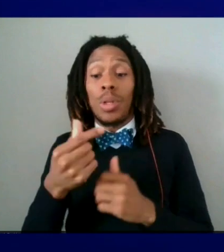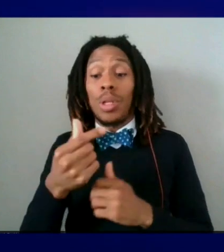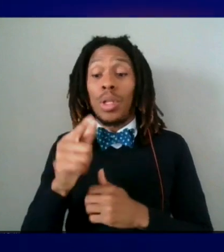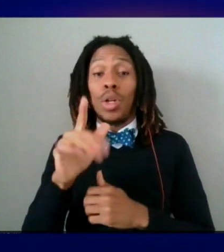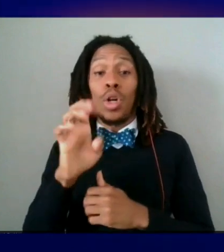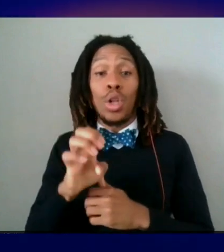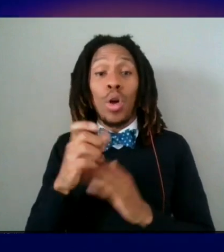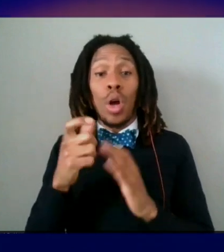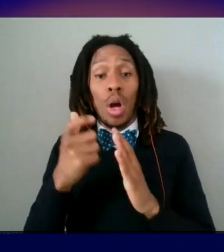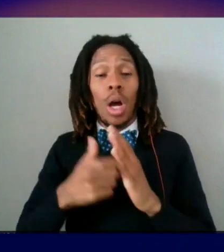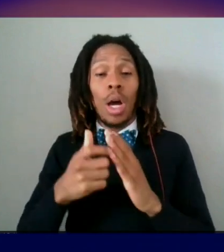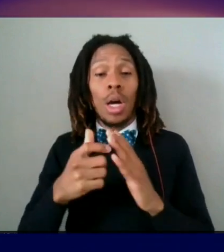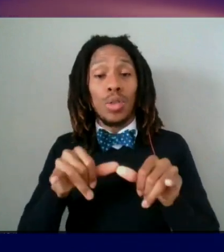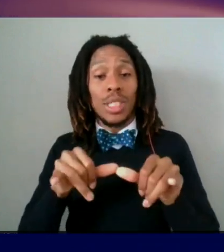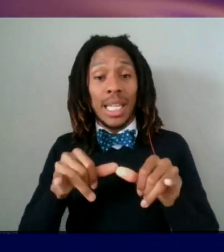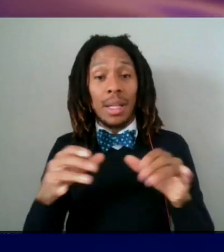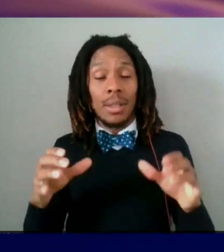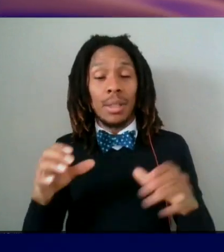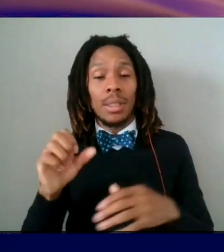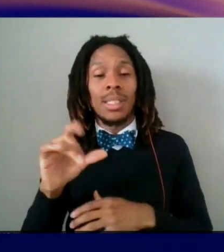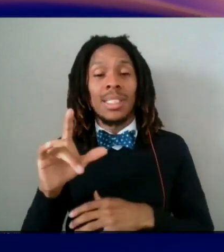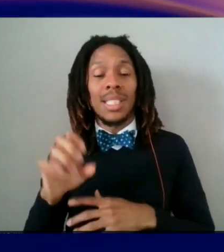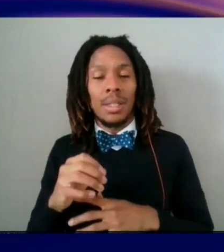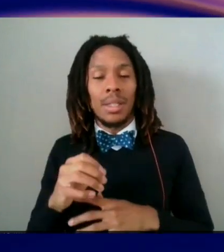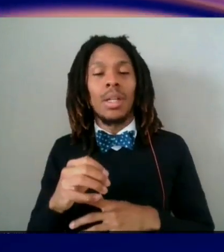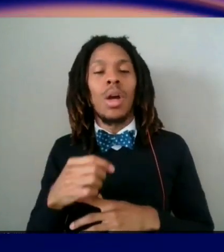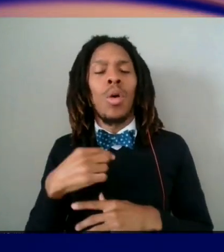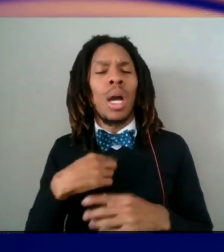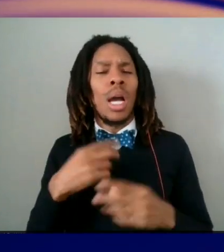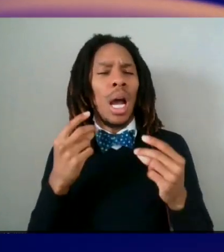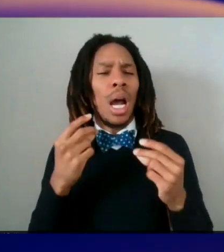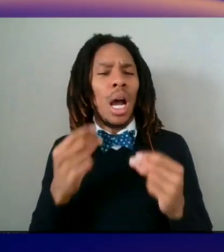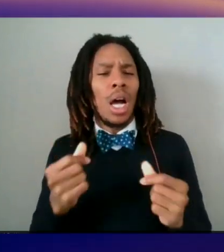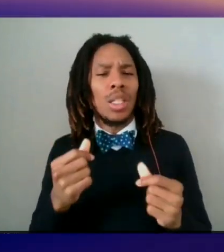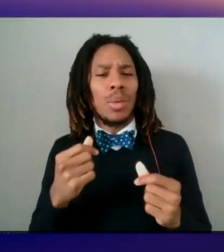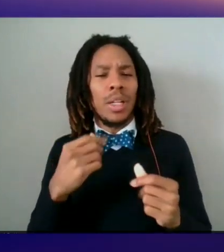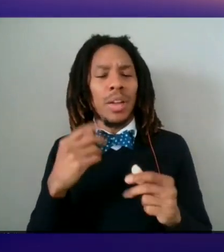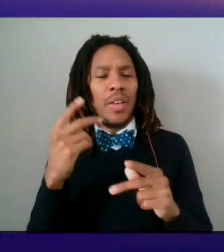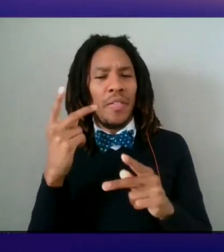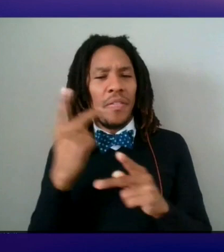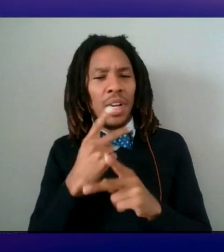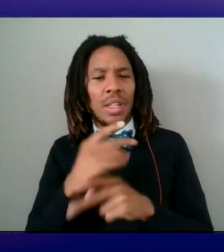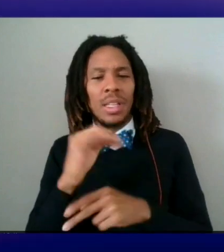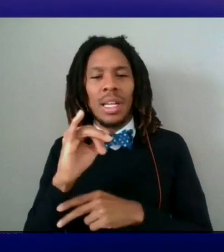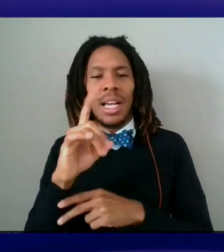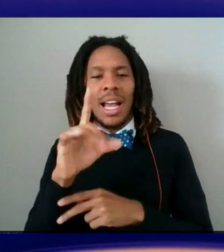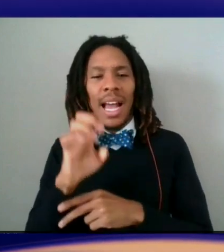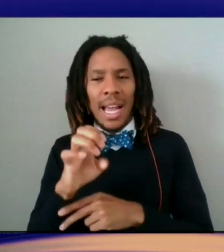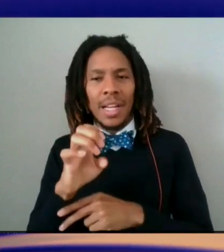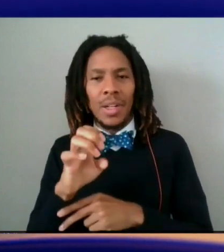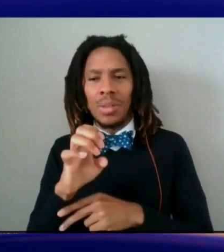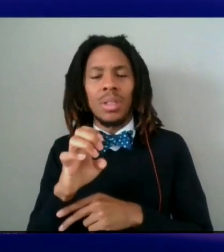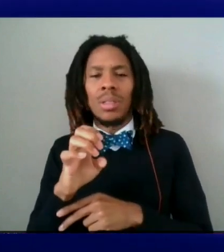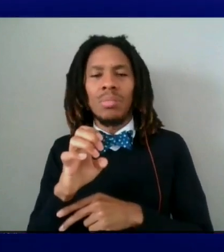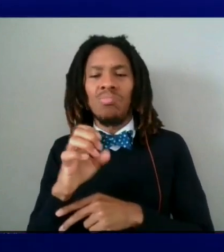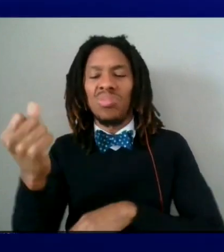we have actually automatically figured out the idle executors and we shut those down. And when there is a requirement,